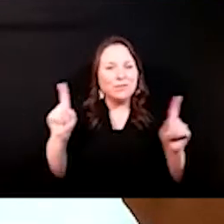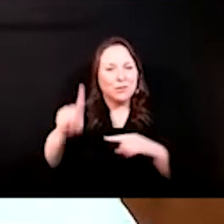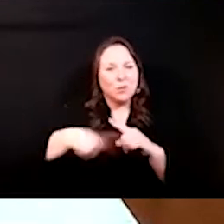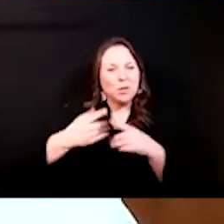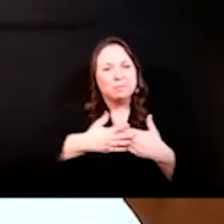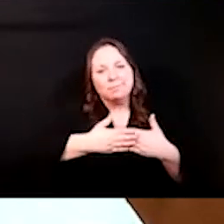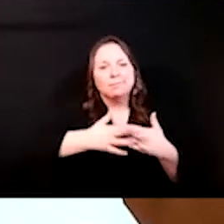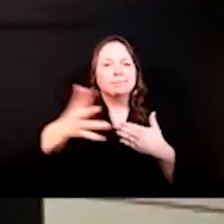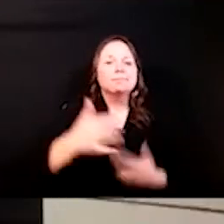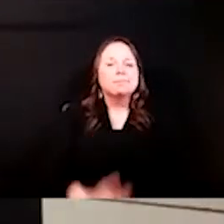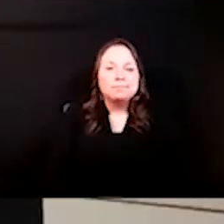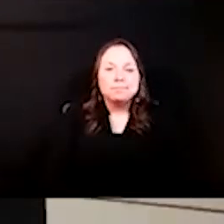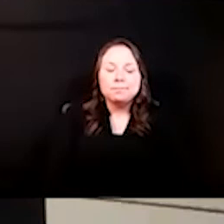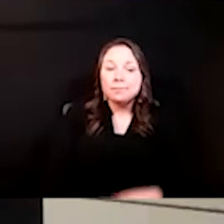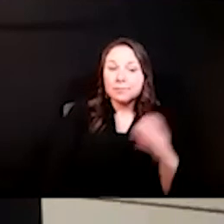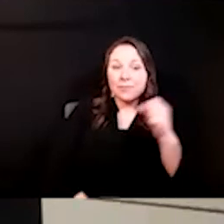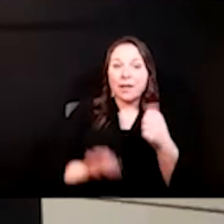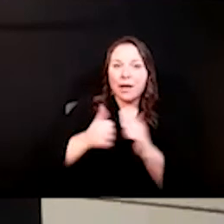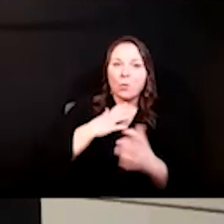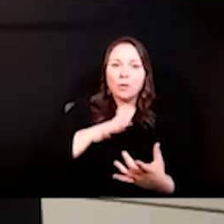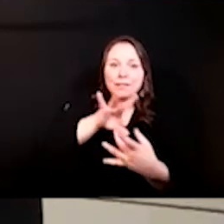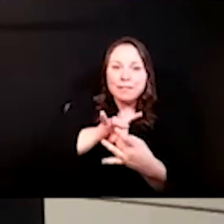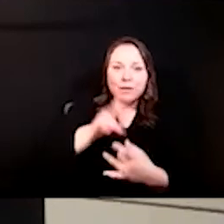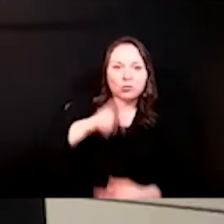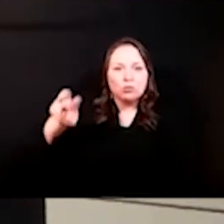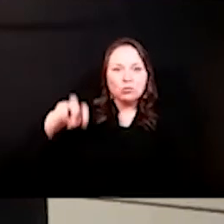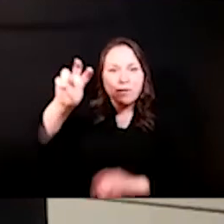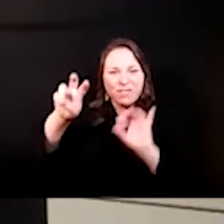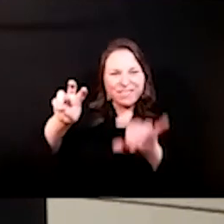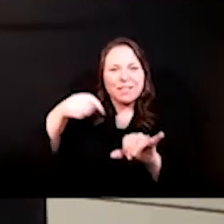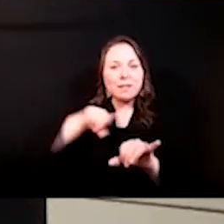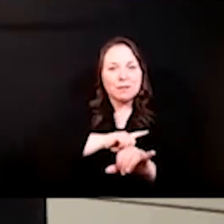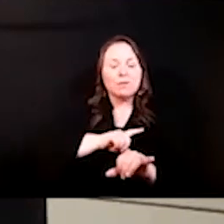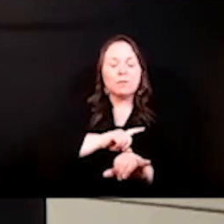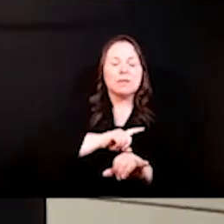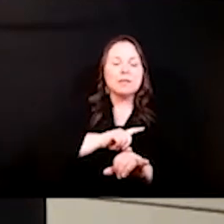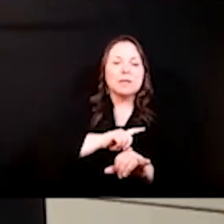WAY OR THE OTHER. » YEAH. IN TERMS OF HOW WE CONNECT, HOW WE TRAVEL. WE DEFINITELY HAVE RECEIVED SOME